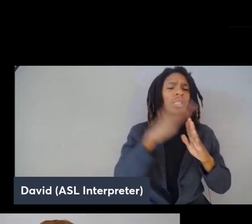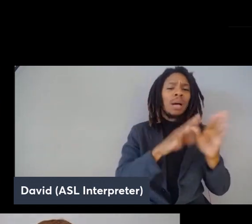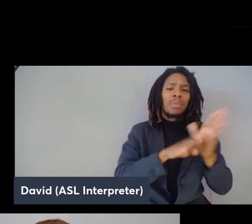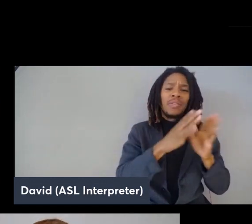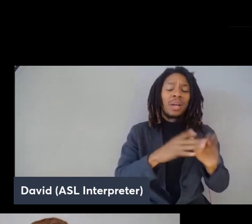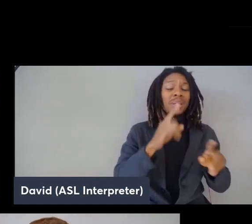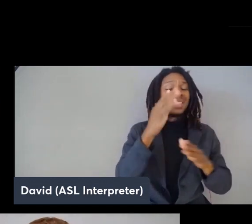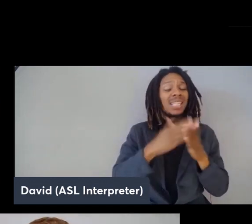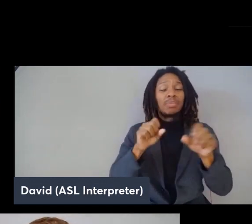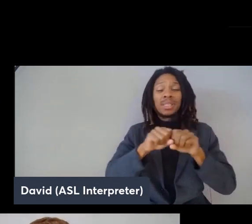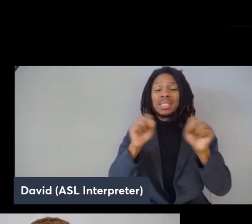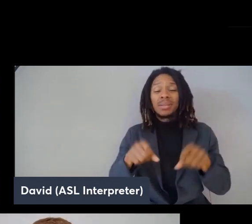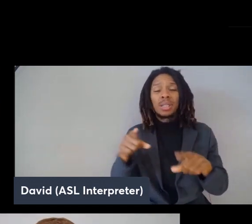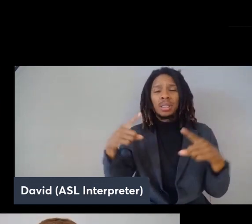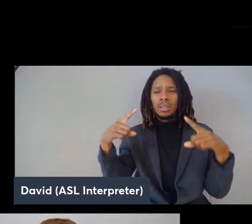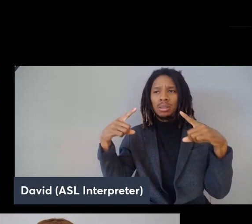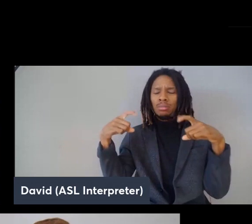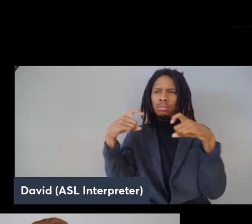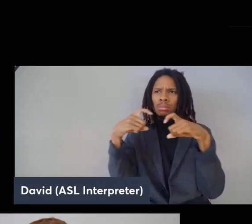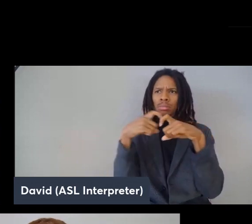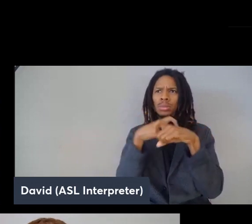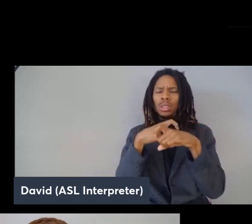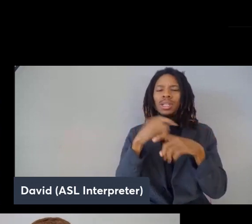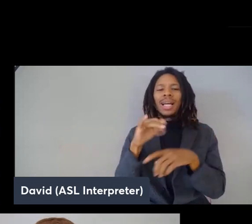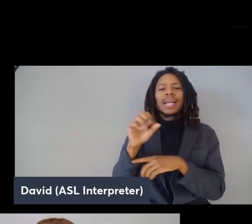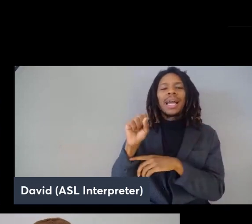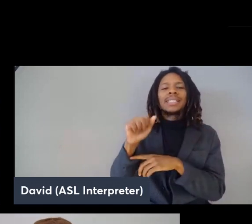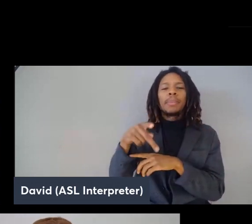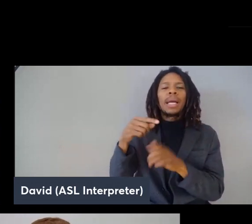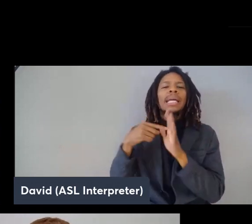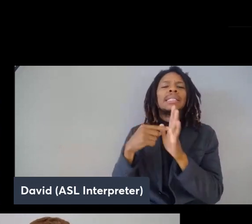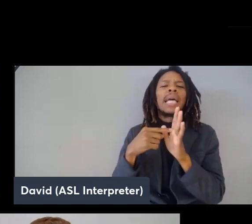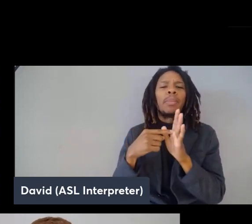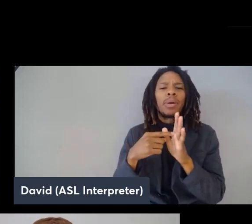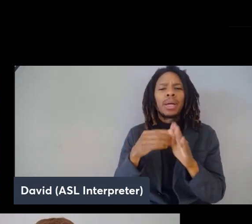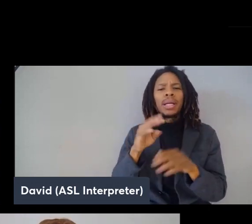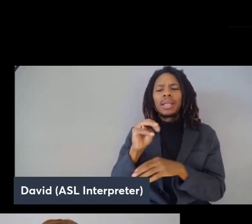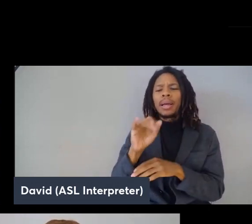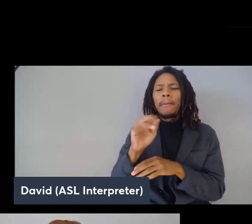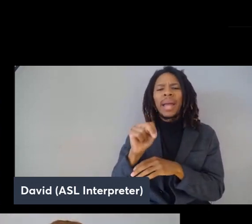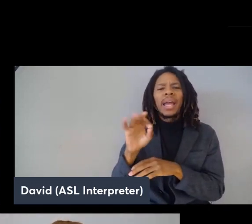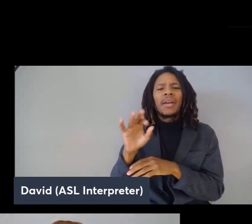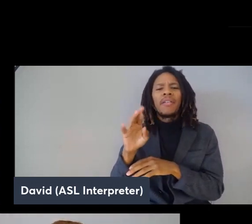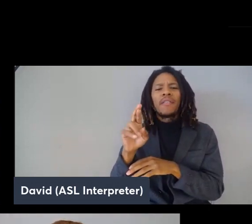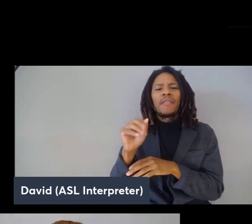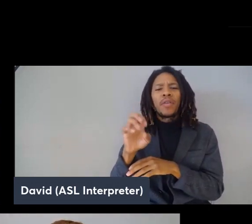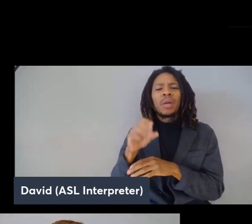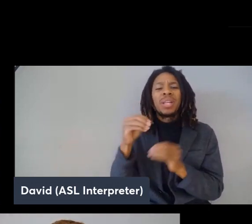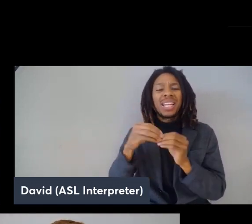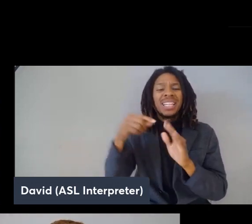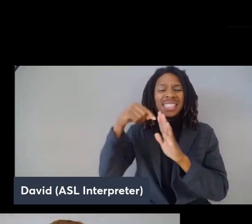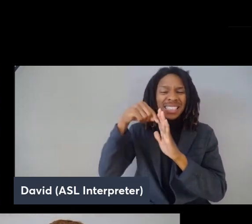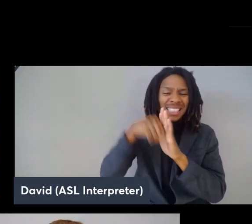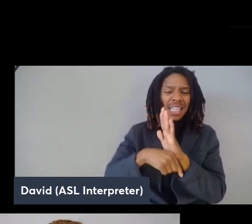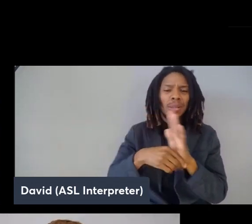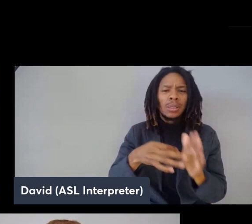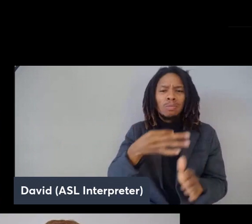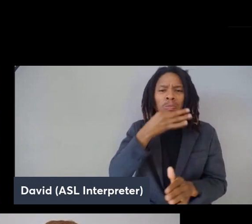they're really complex. Like take SAP, take the mainframe, right? You need very deep domain expertise in those systems